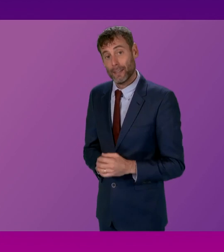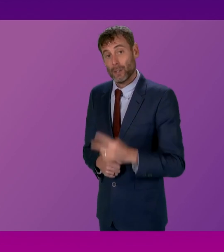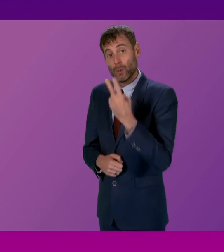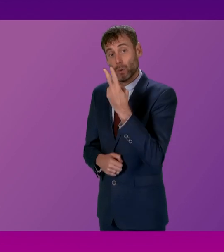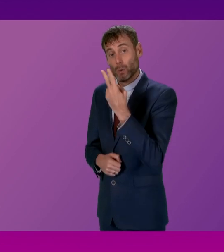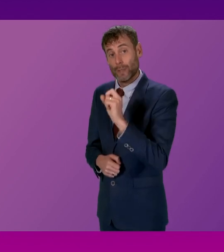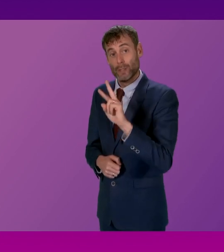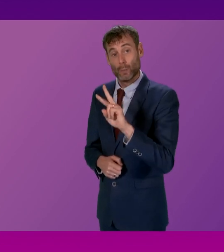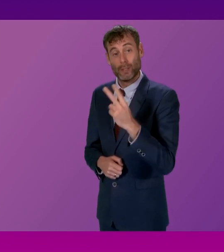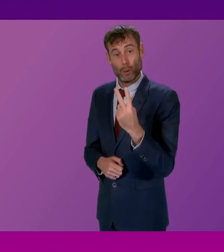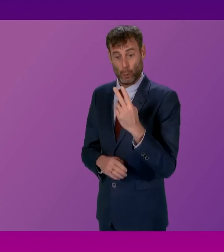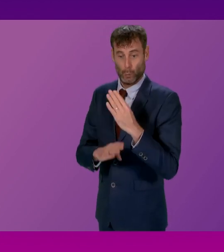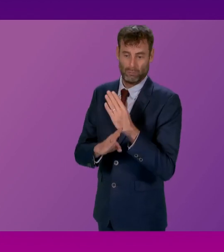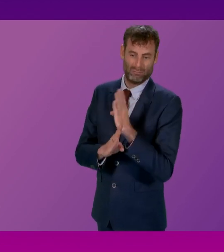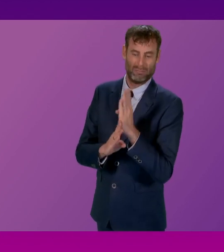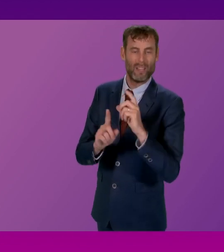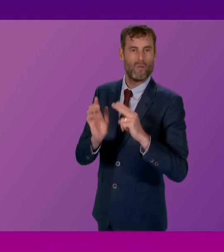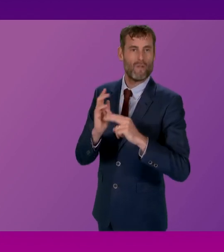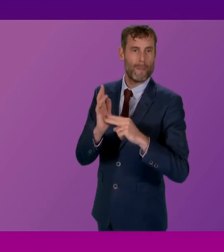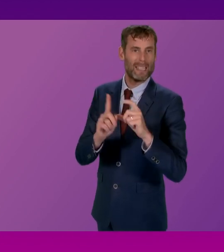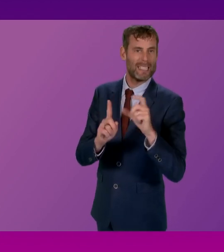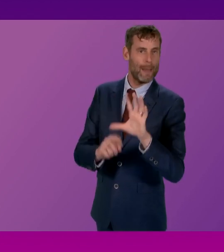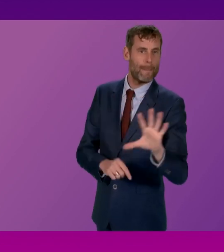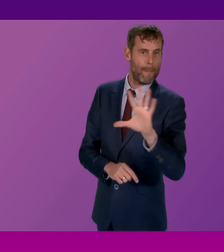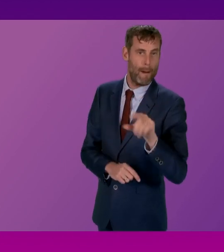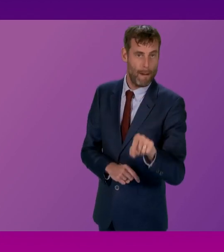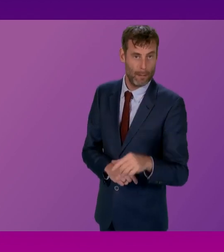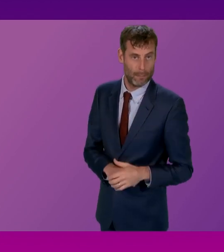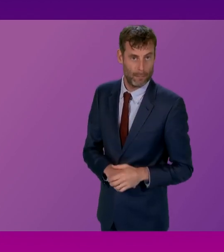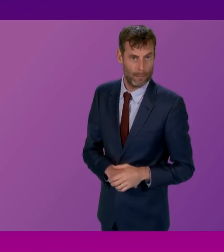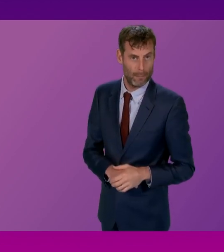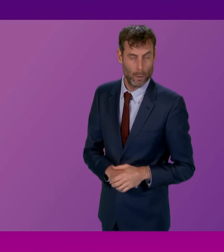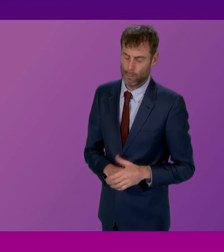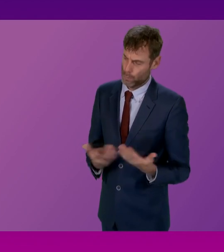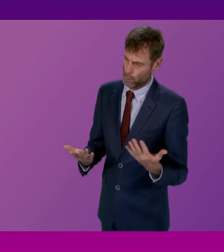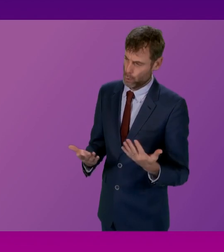Can the First Minister confirm that counsel to the inquiry is correct?